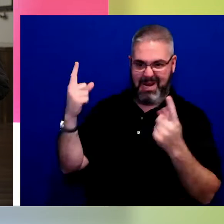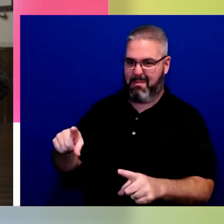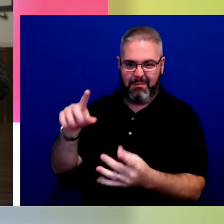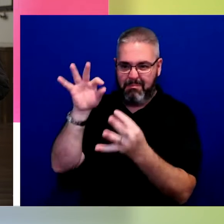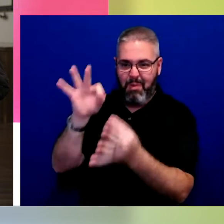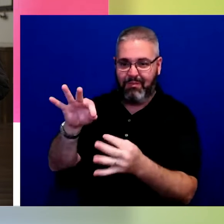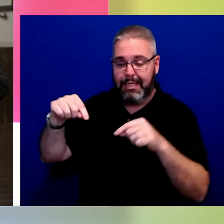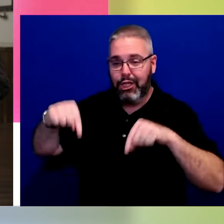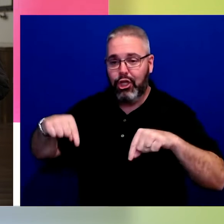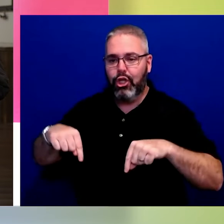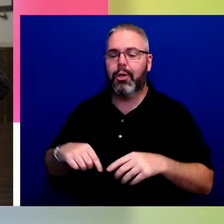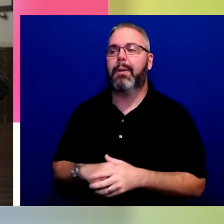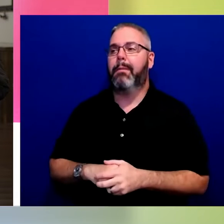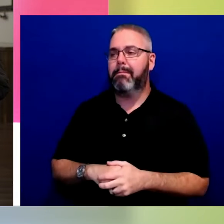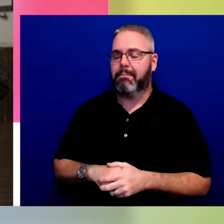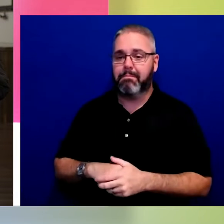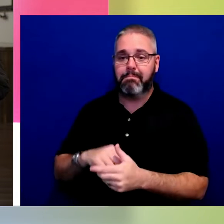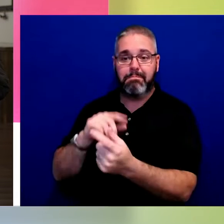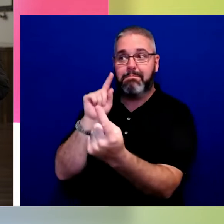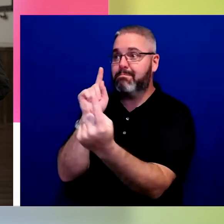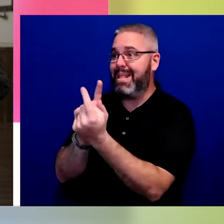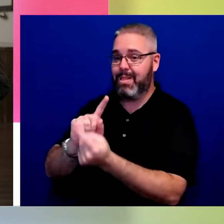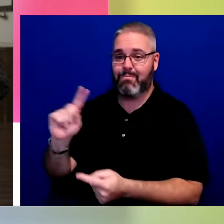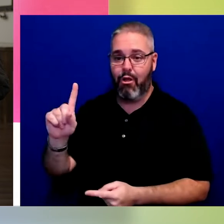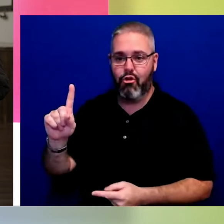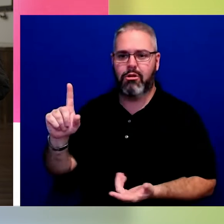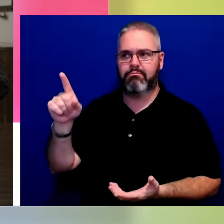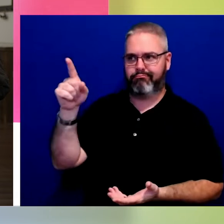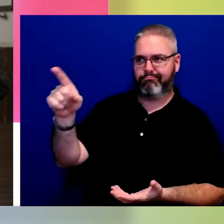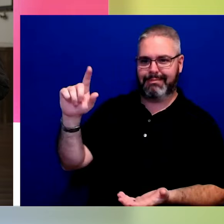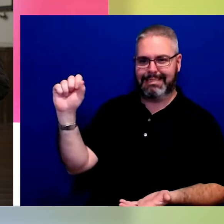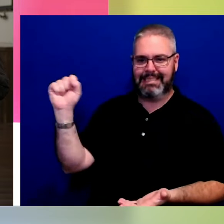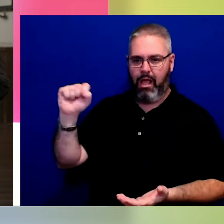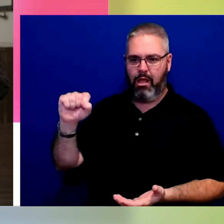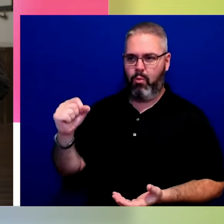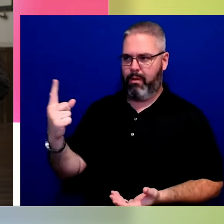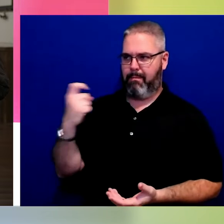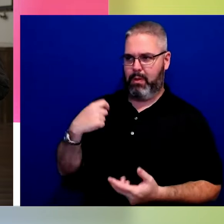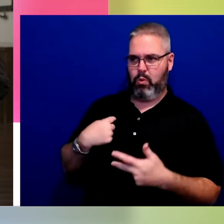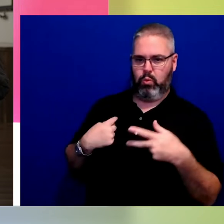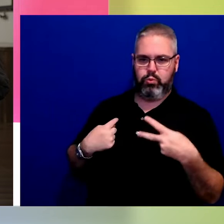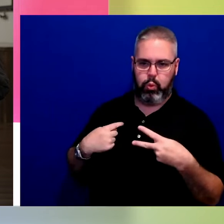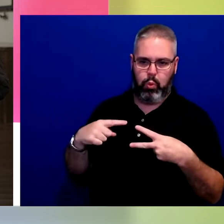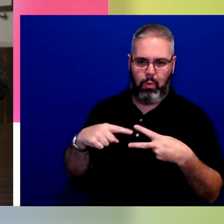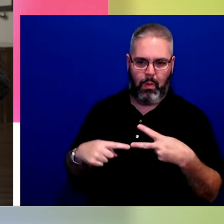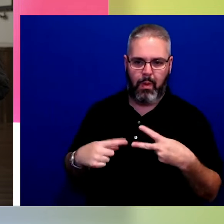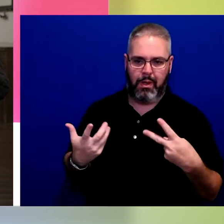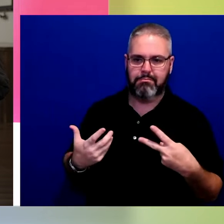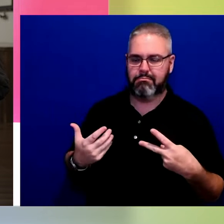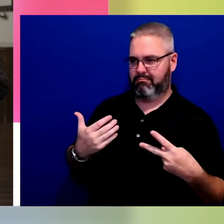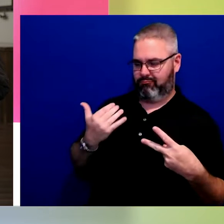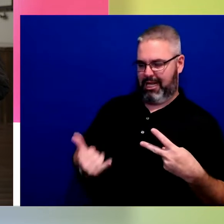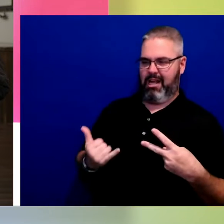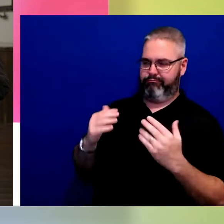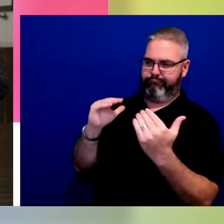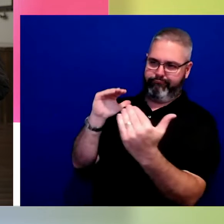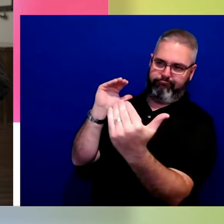And we met in Seattle and you asked me two things, and I think it's only fair that I ask these back to you in return.